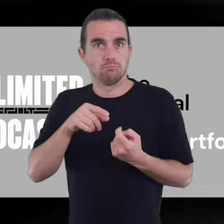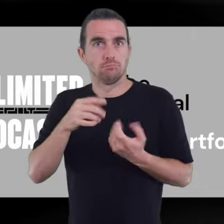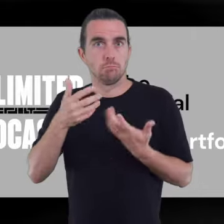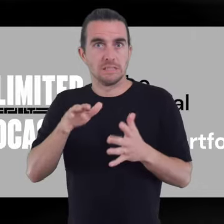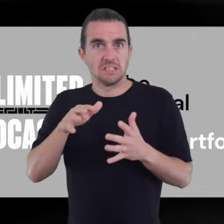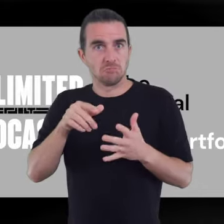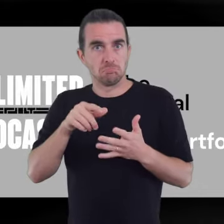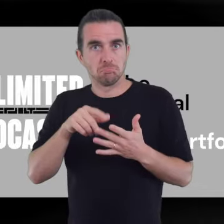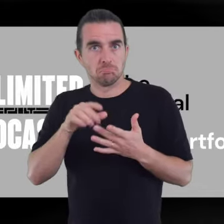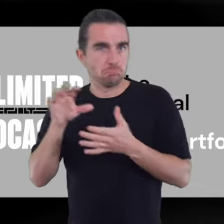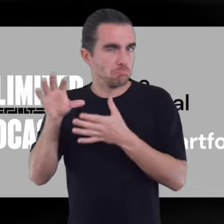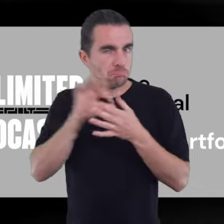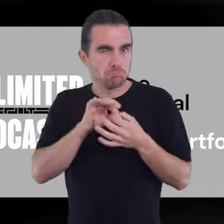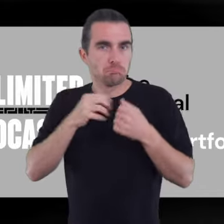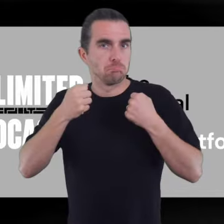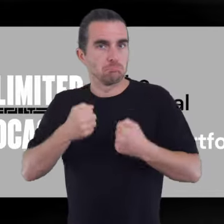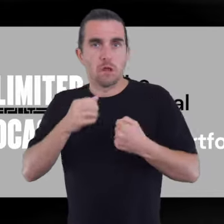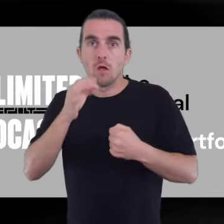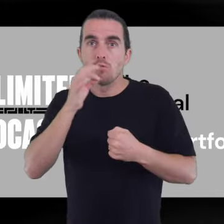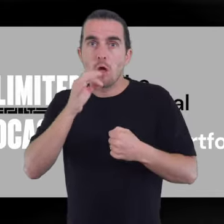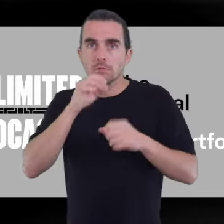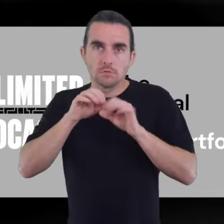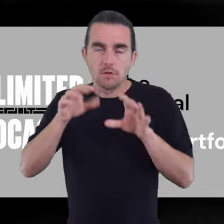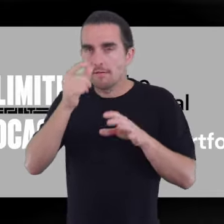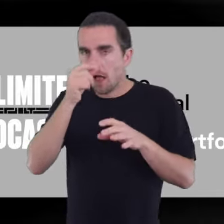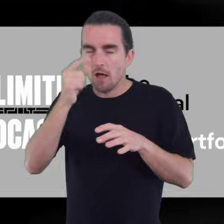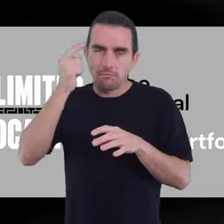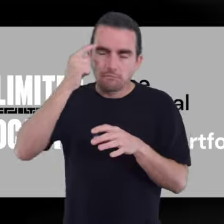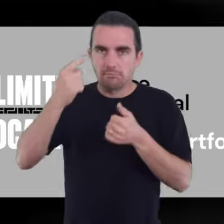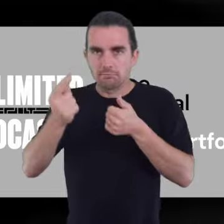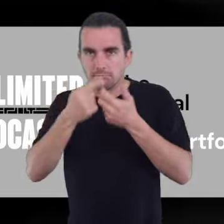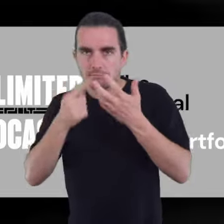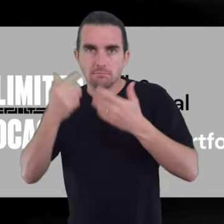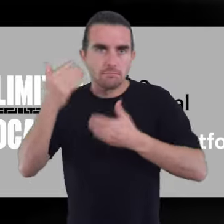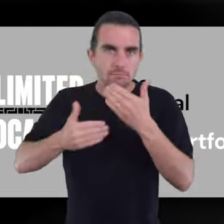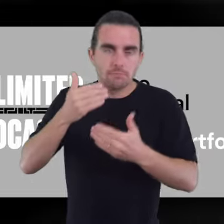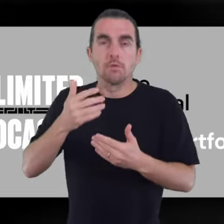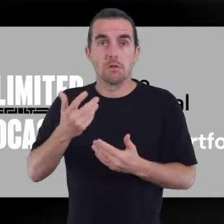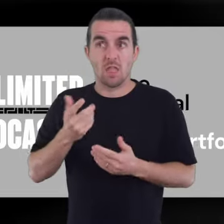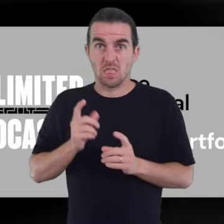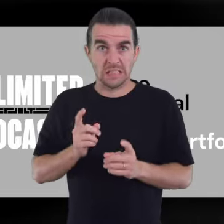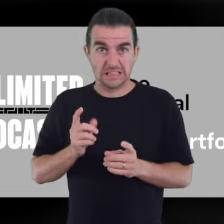And it's been rationed, and kind of takes you through all of the things